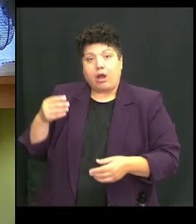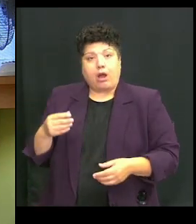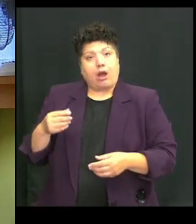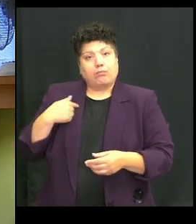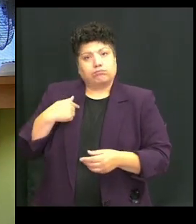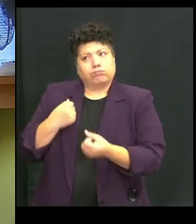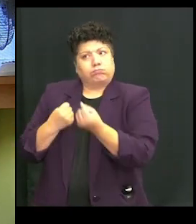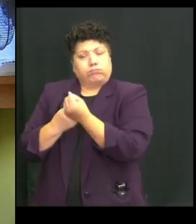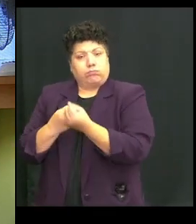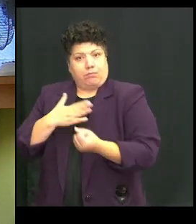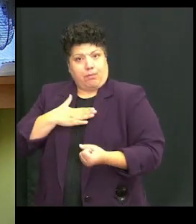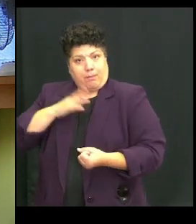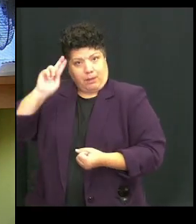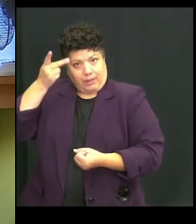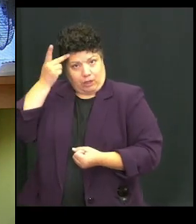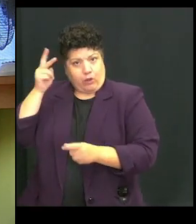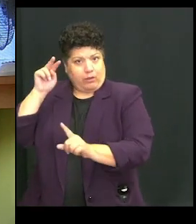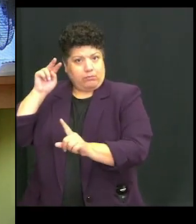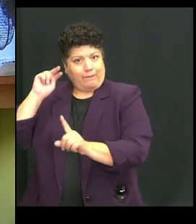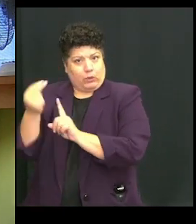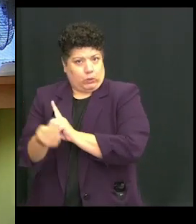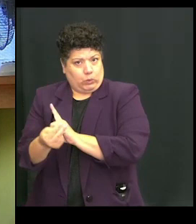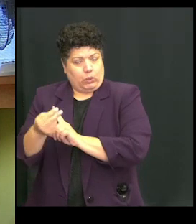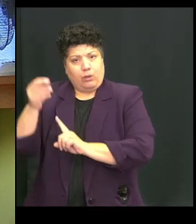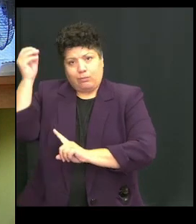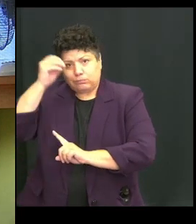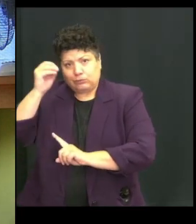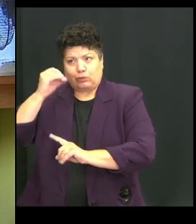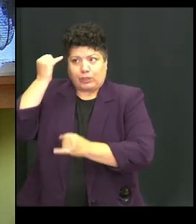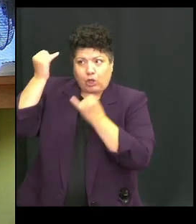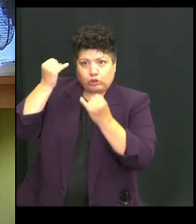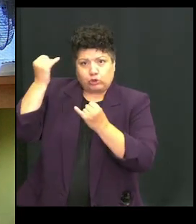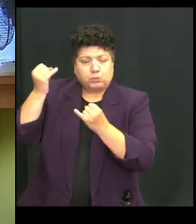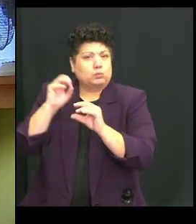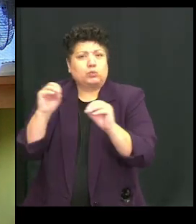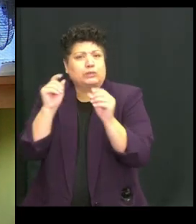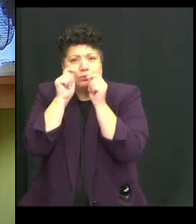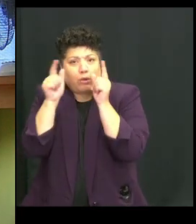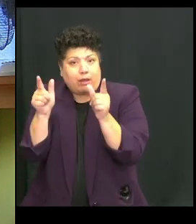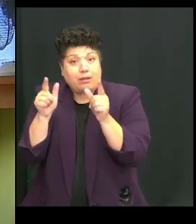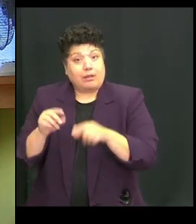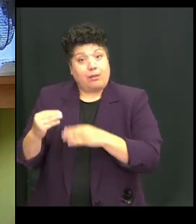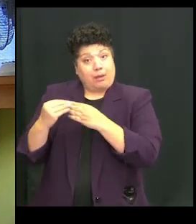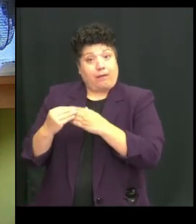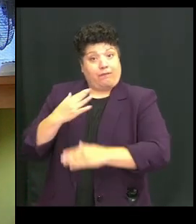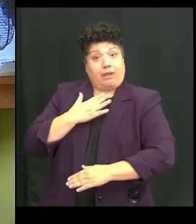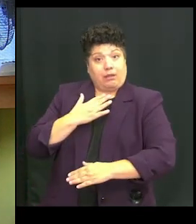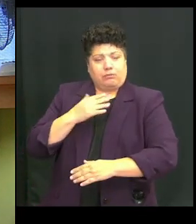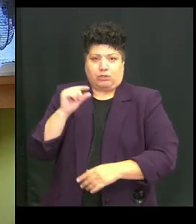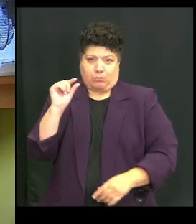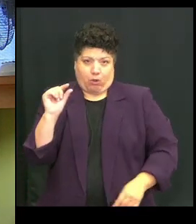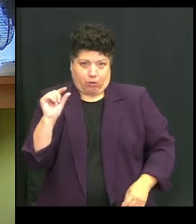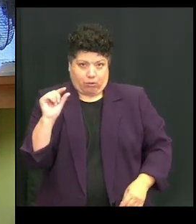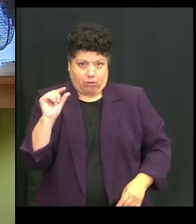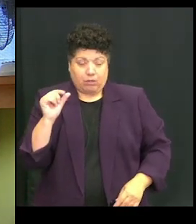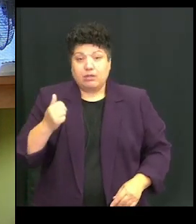This should not surprise us, but the effects are small. And so far, Canada's media environment really hasn't caught up to this demand.